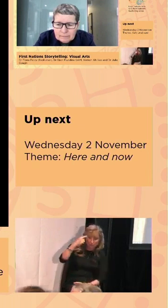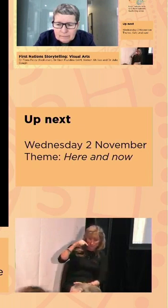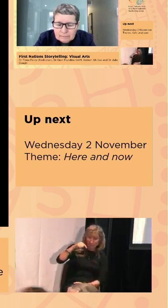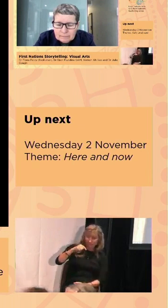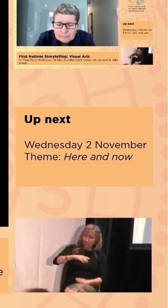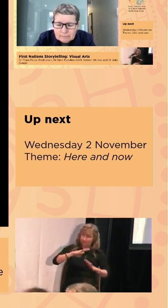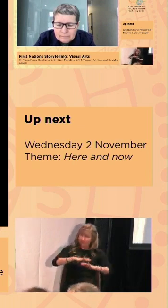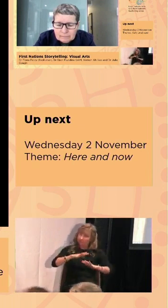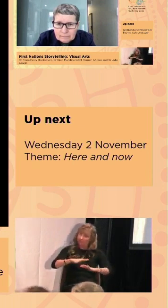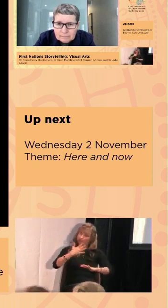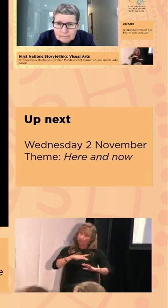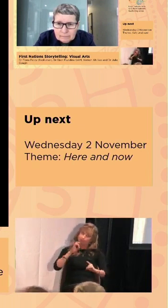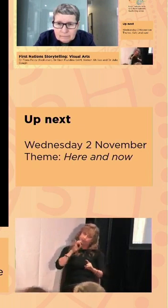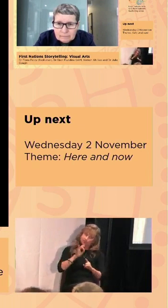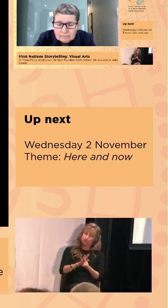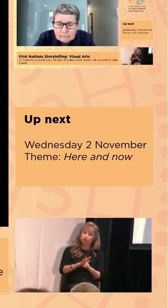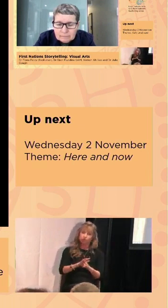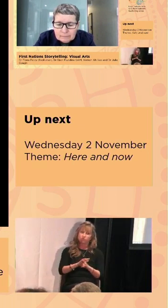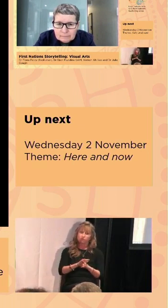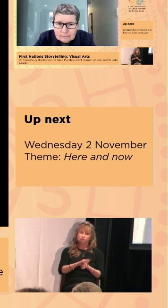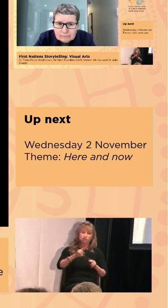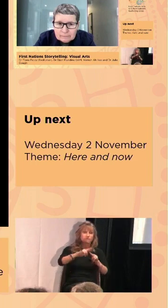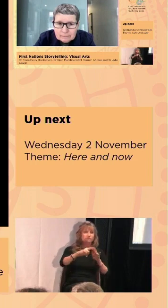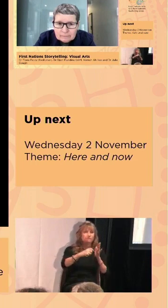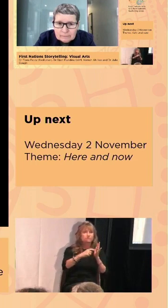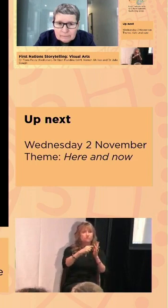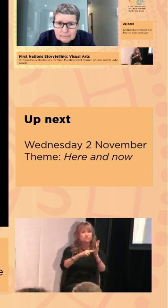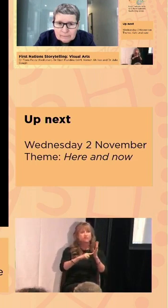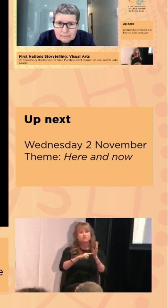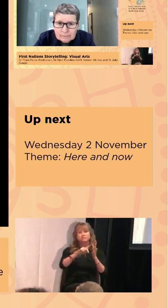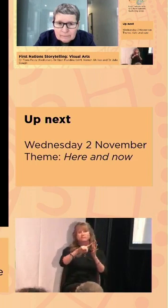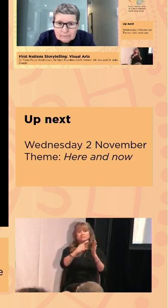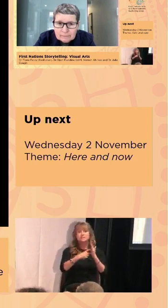it is the domain of the National Museum of Australia to tell this story.